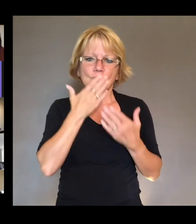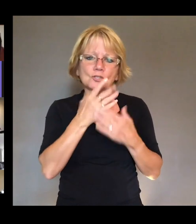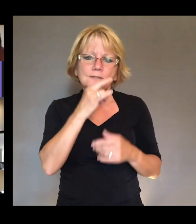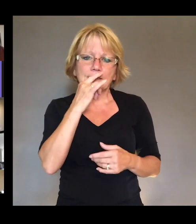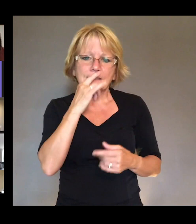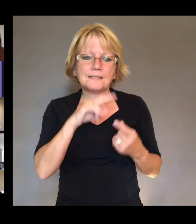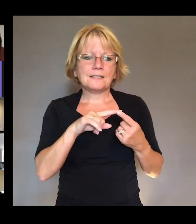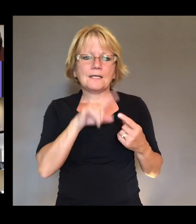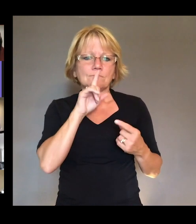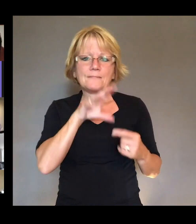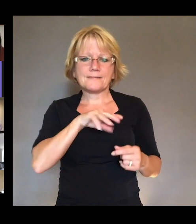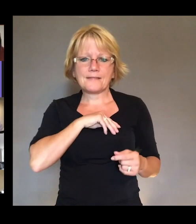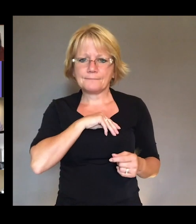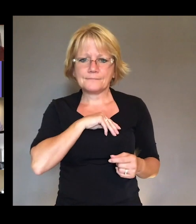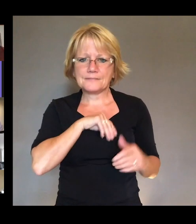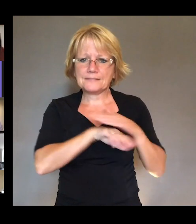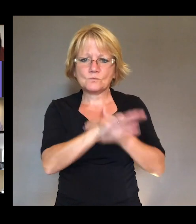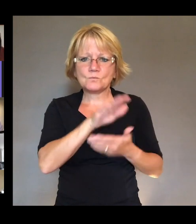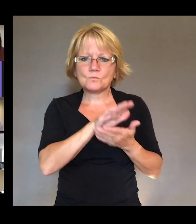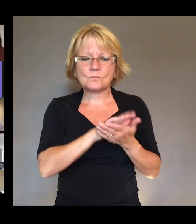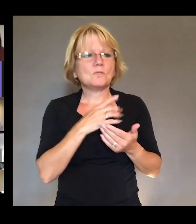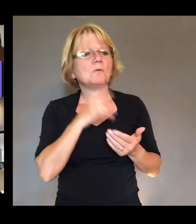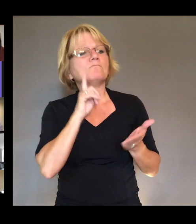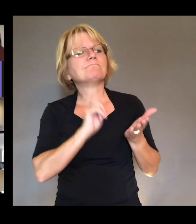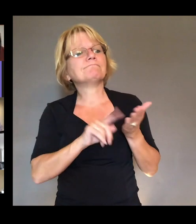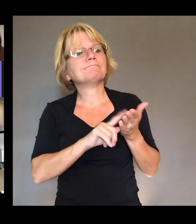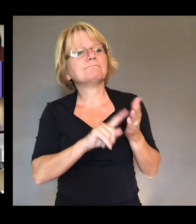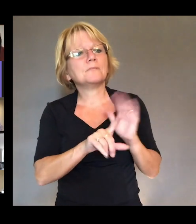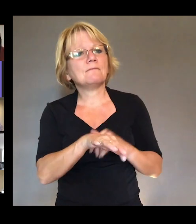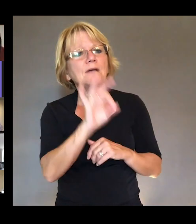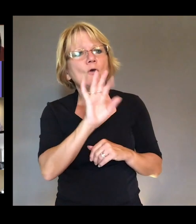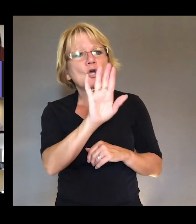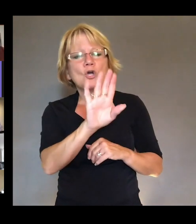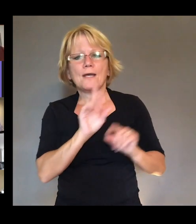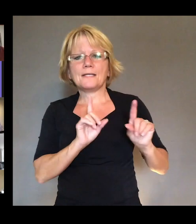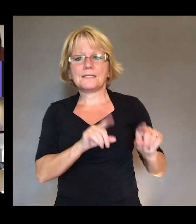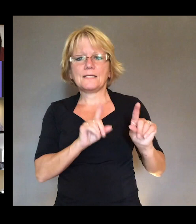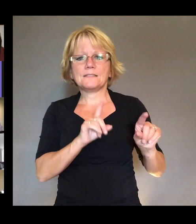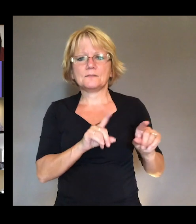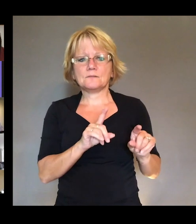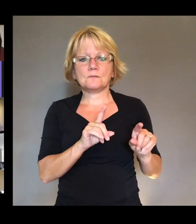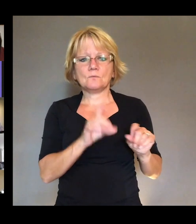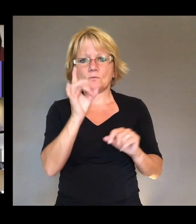This young lady is a good kid, she didn't get accepted." And we found out that her attendance was awful.